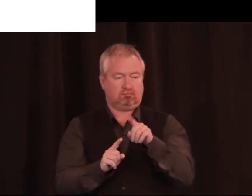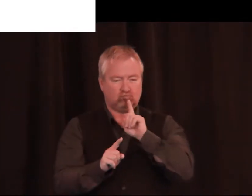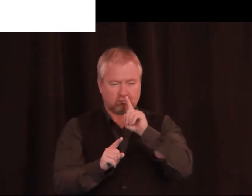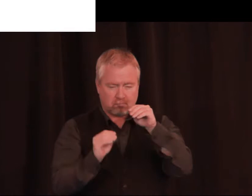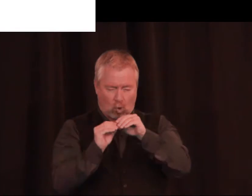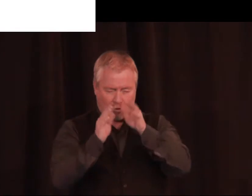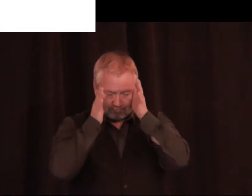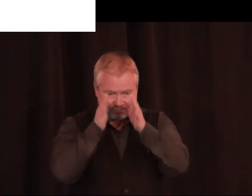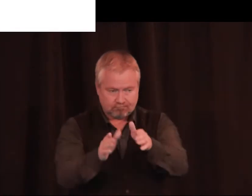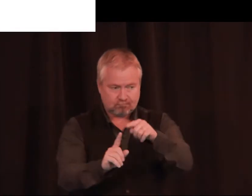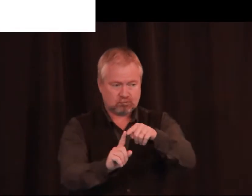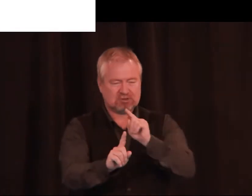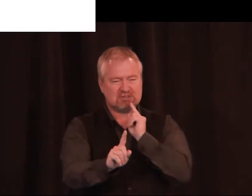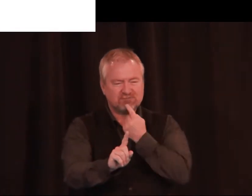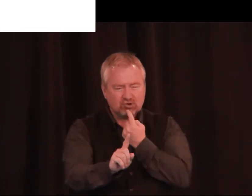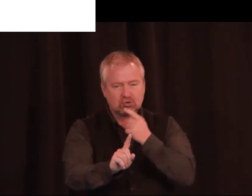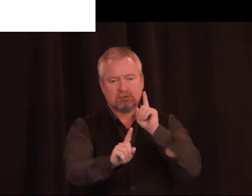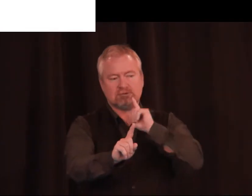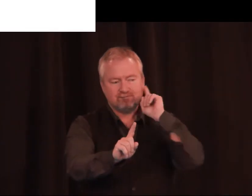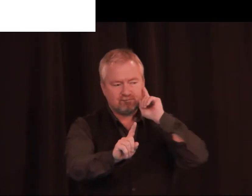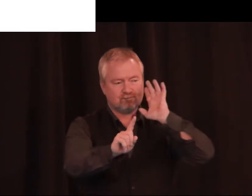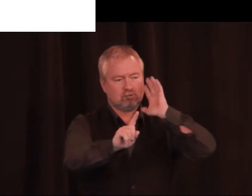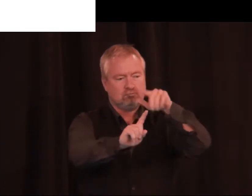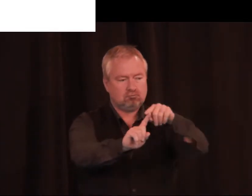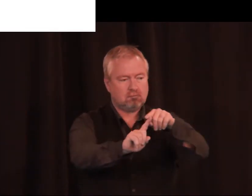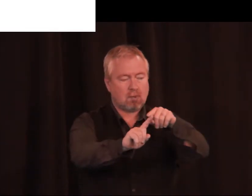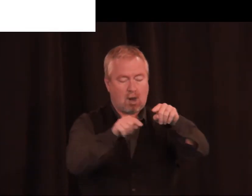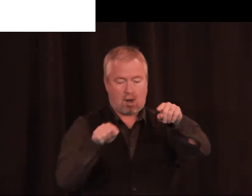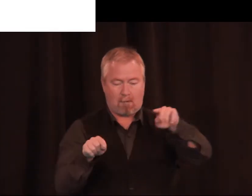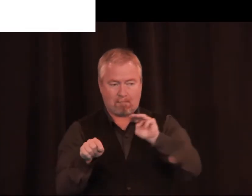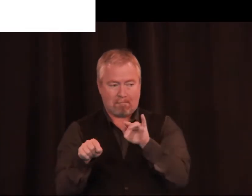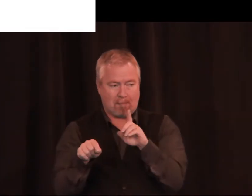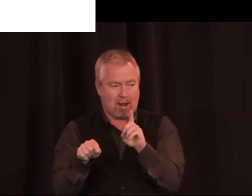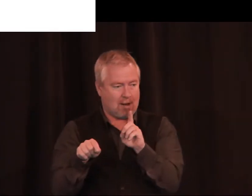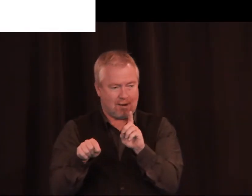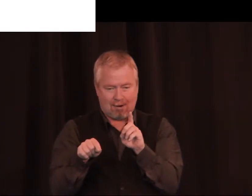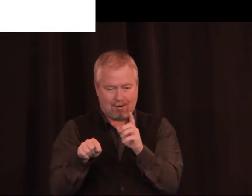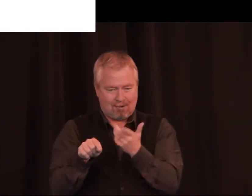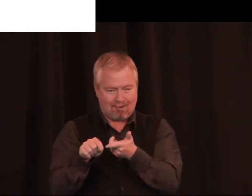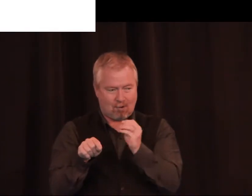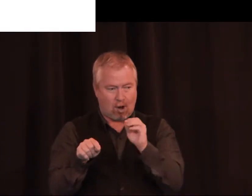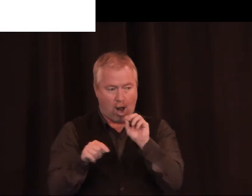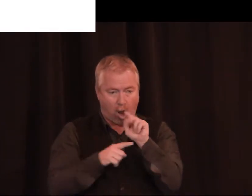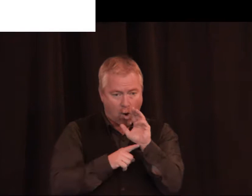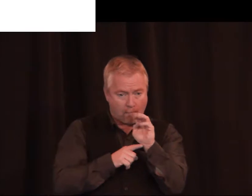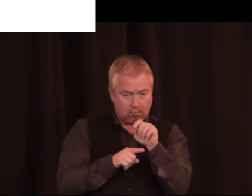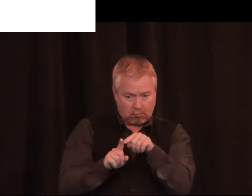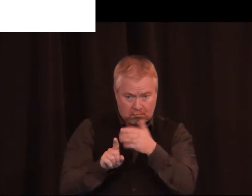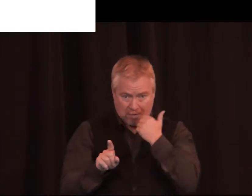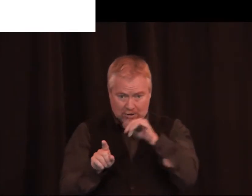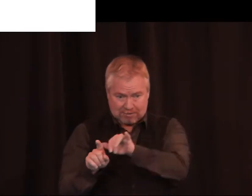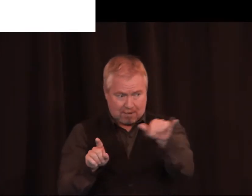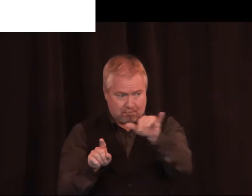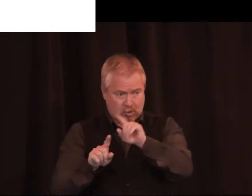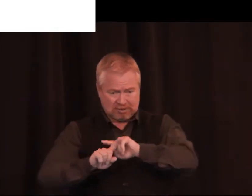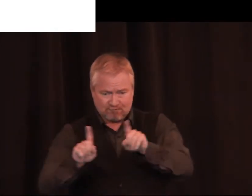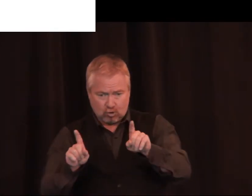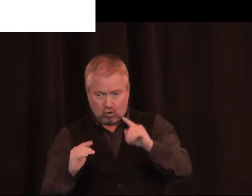So, does having a mild hearing loss lead to better outcomes than having a more severe hearing loss? [cough] Excuse me.